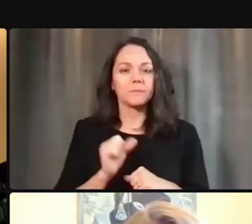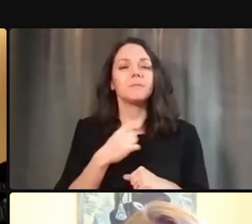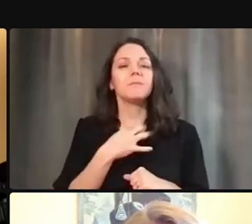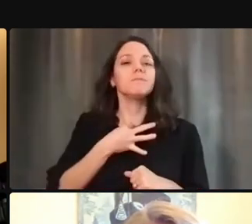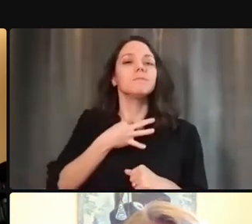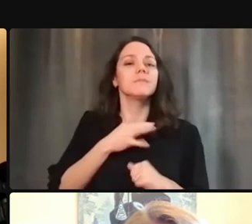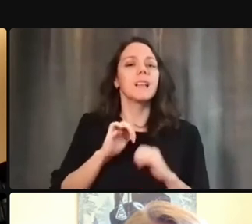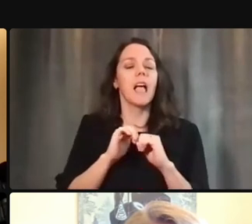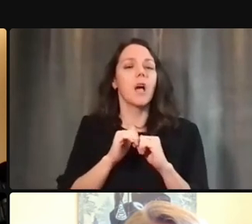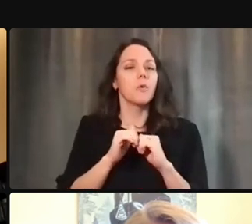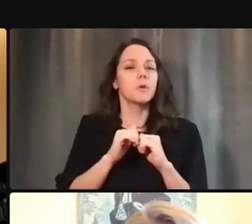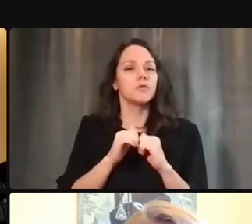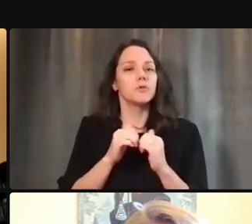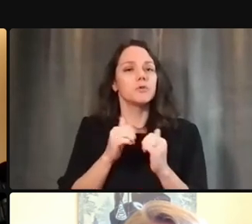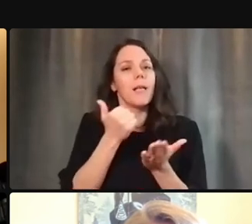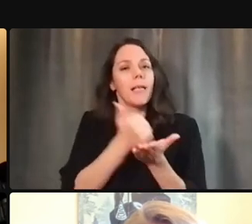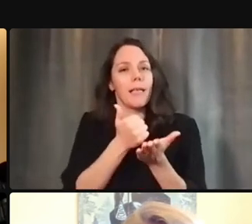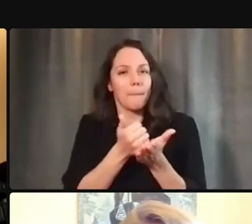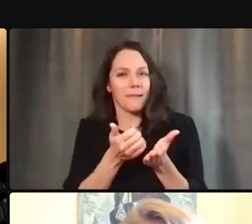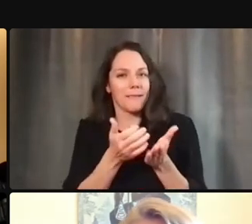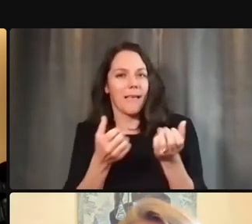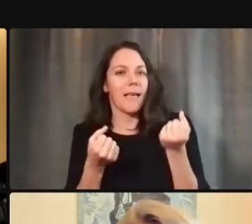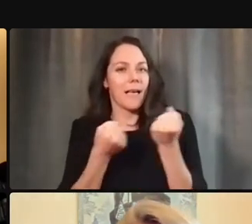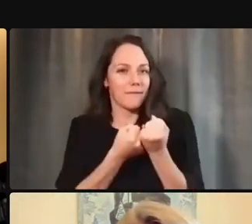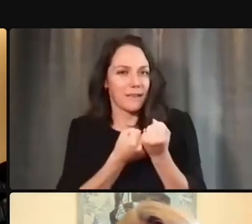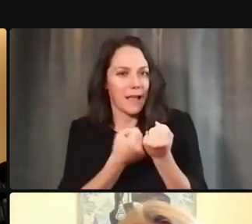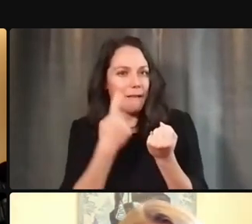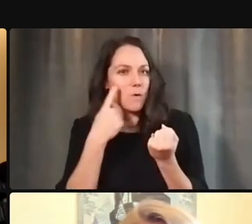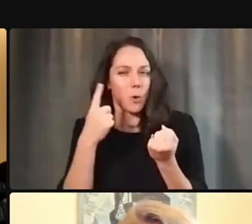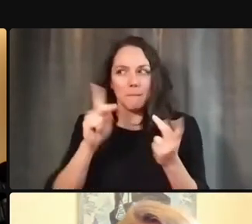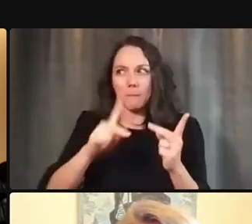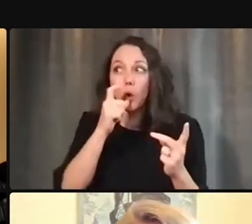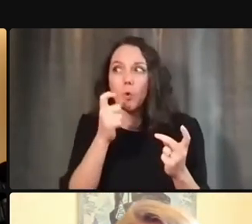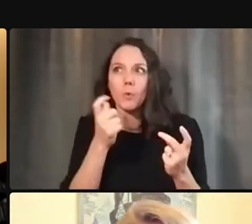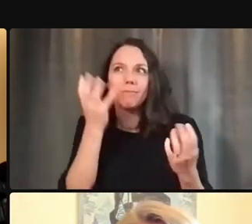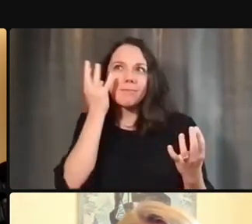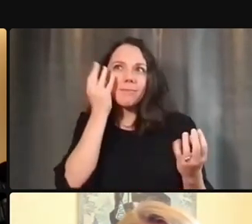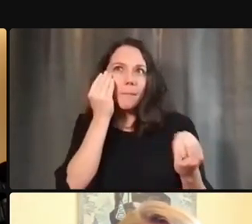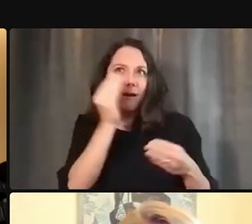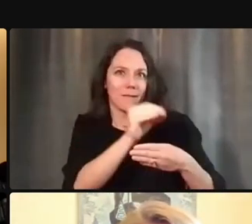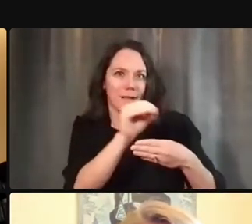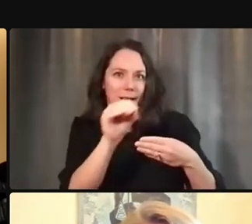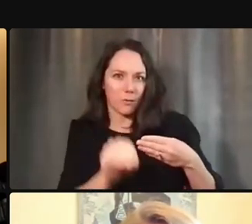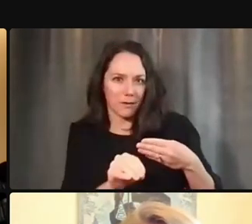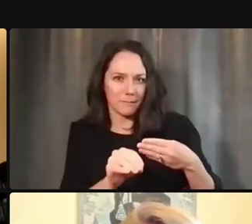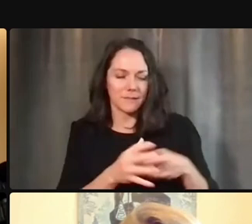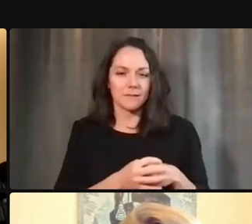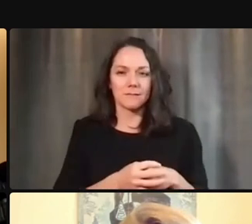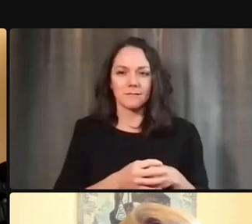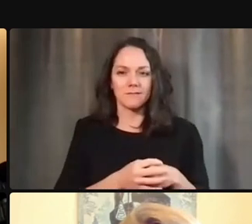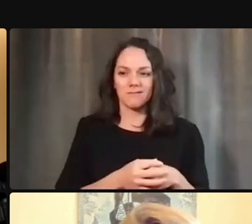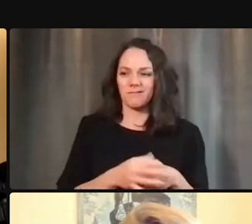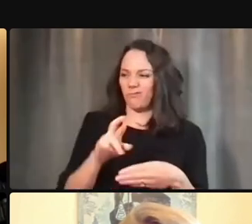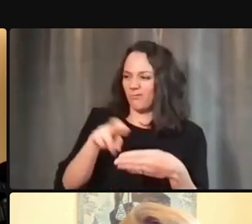to advocate for this think about outcomes in particular. What kind of outcomes do you think are